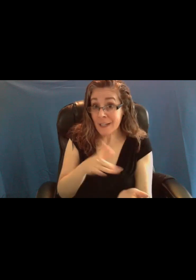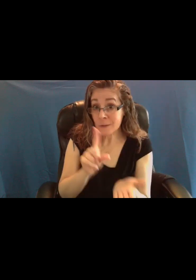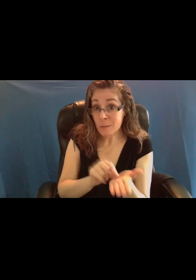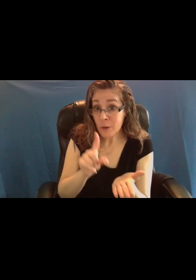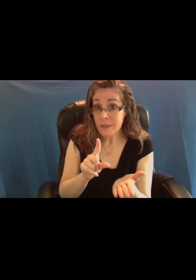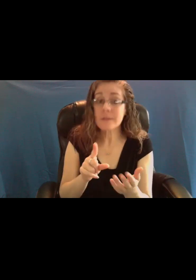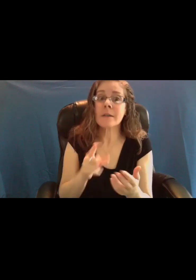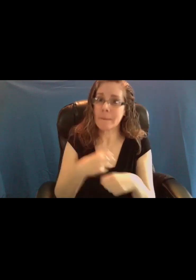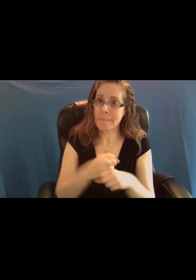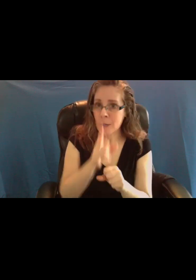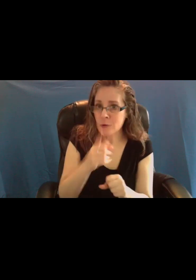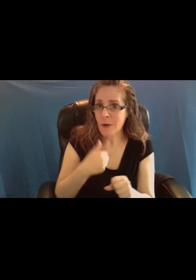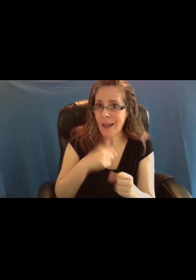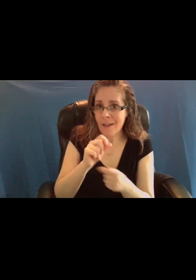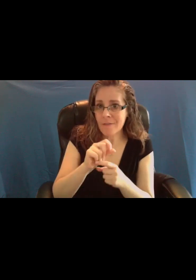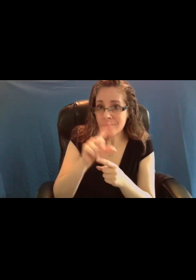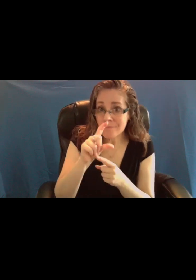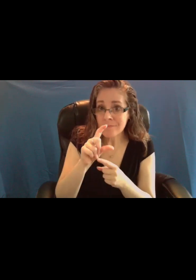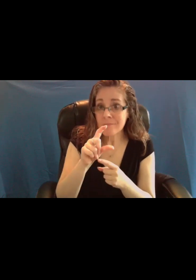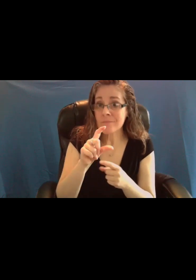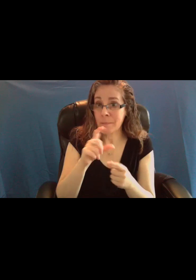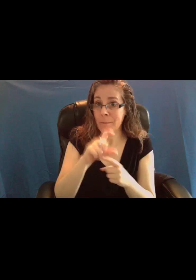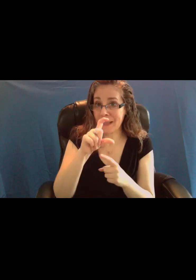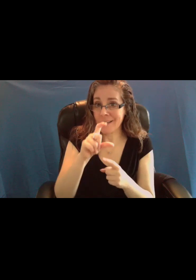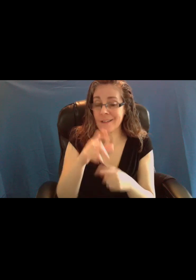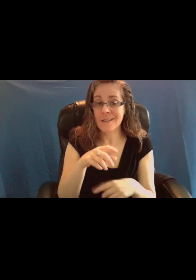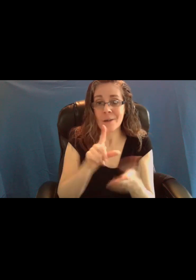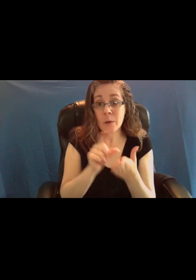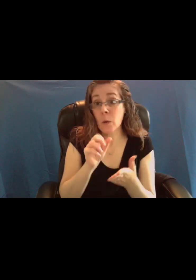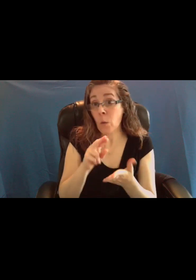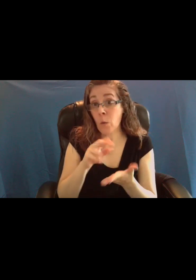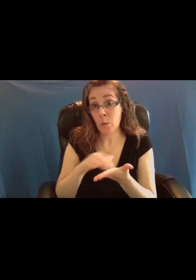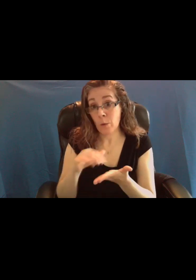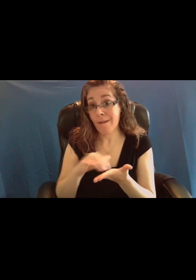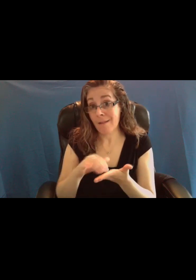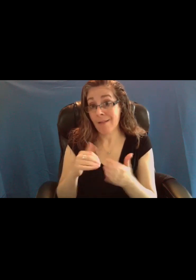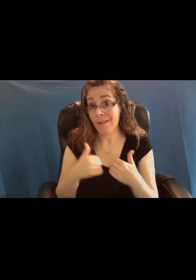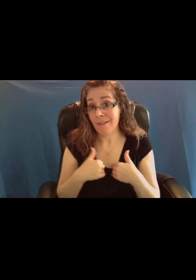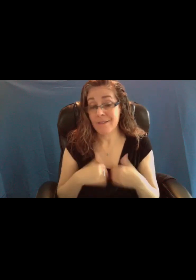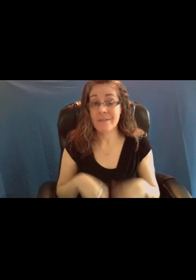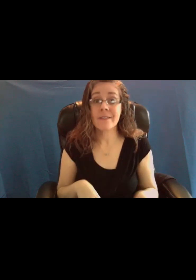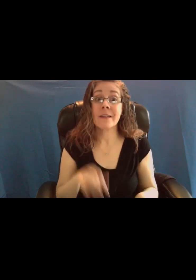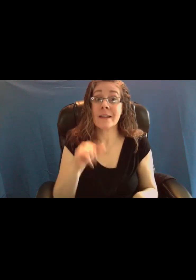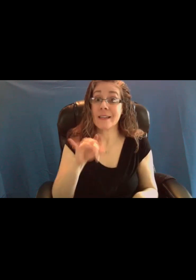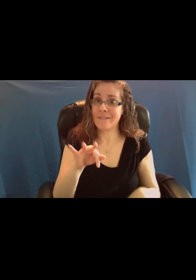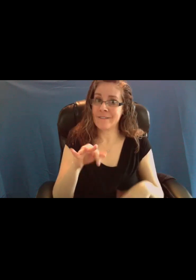print or braille. And oftentimes printed materials are available electronically, and you want to make sure that those are